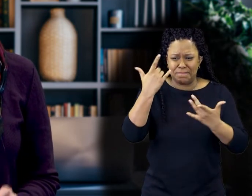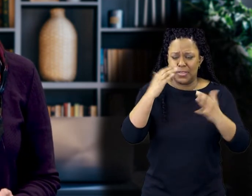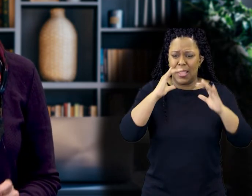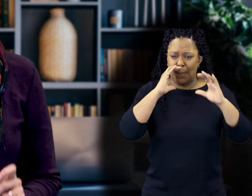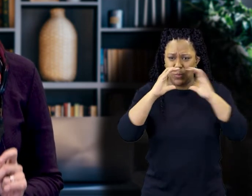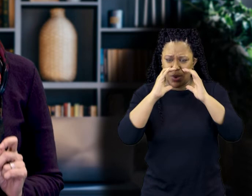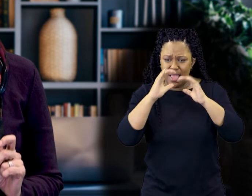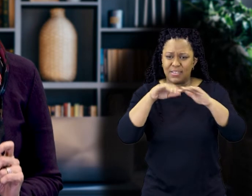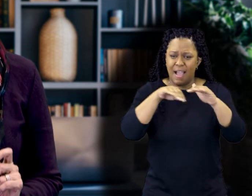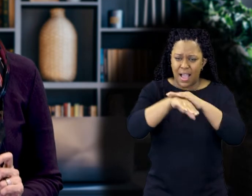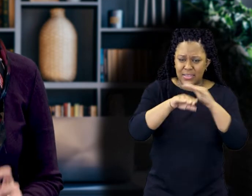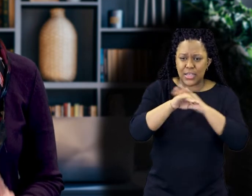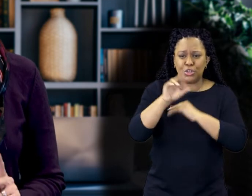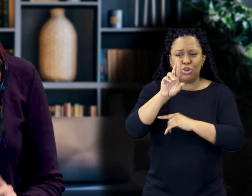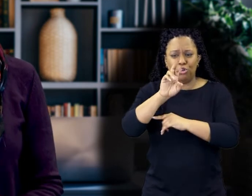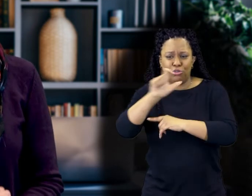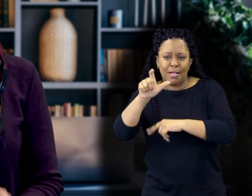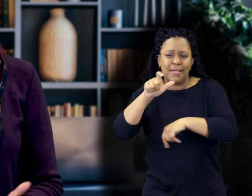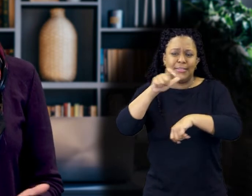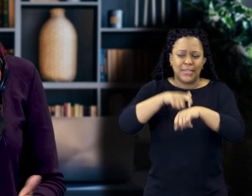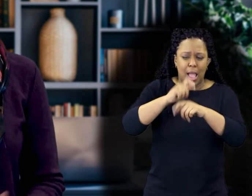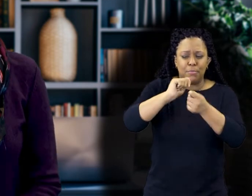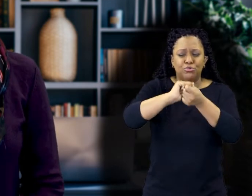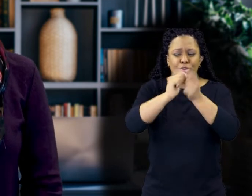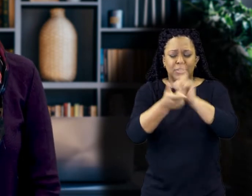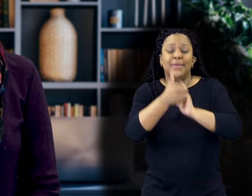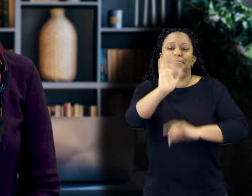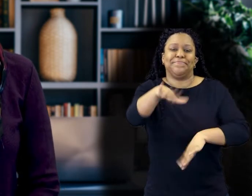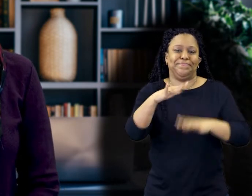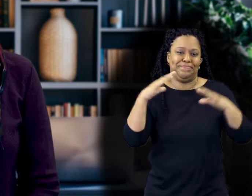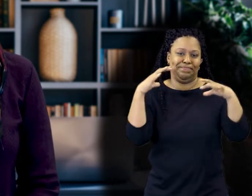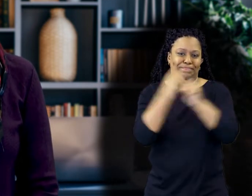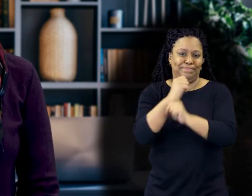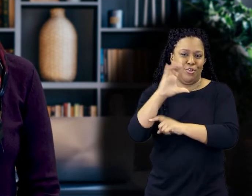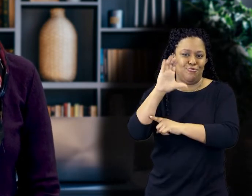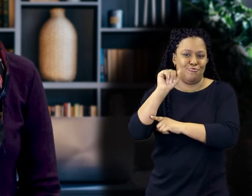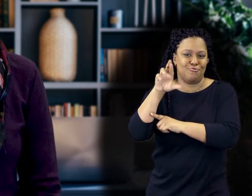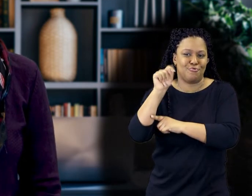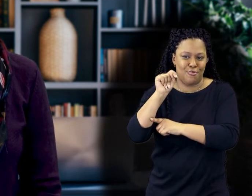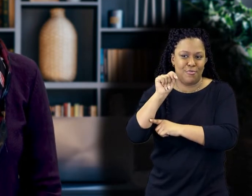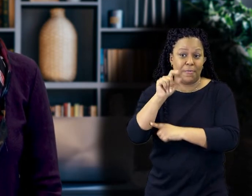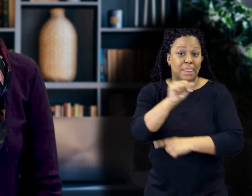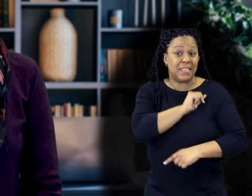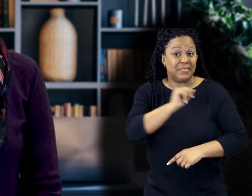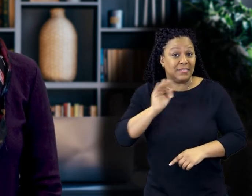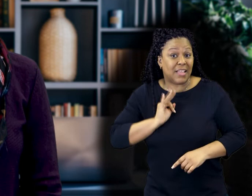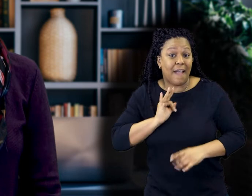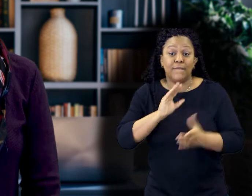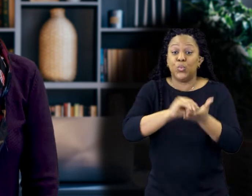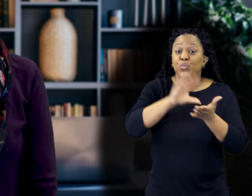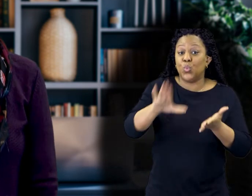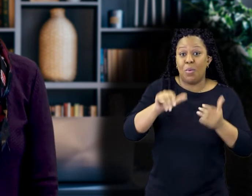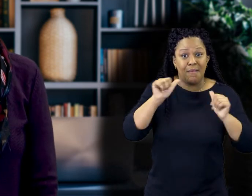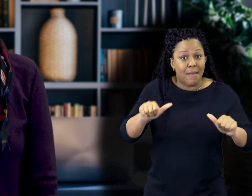Communication Access Realtime Translation or CART that students and faculty could use.